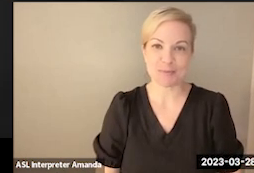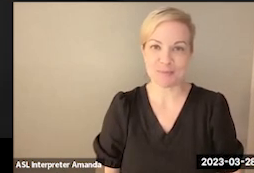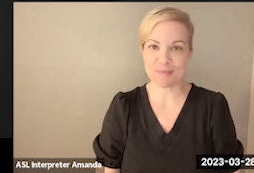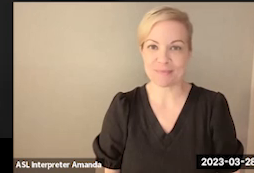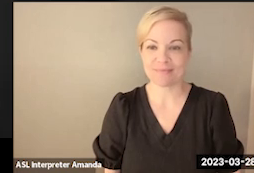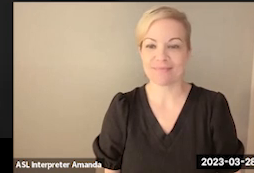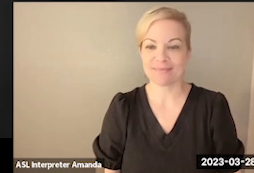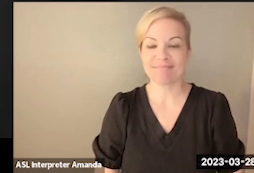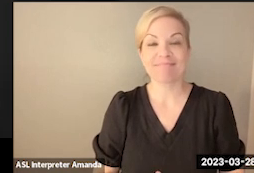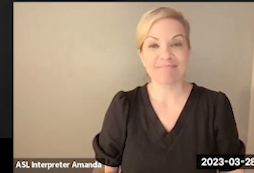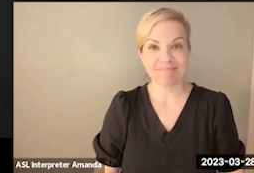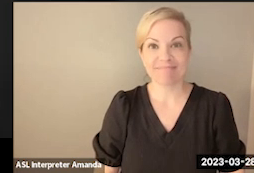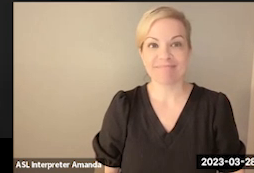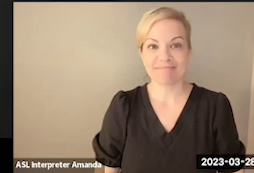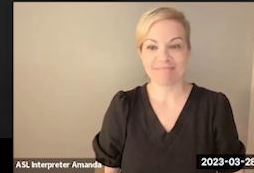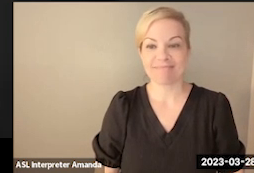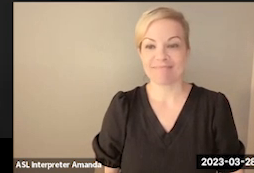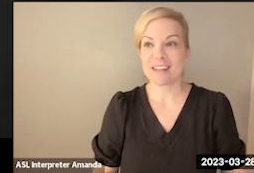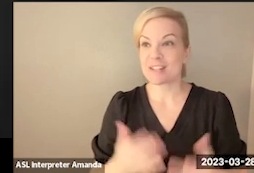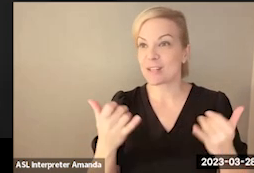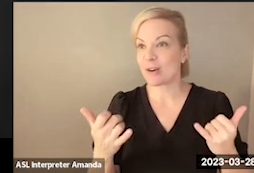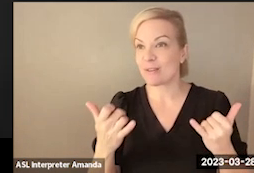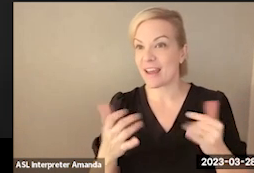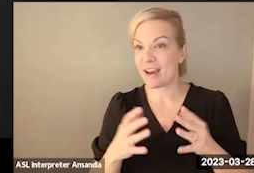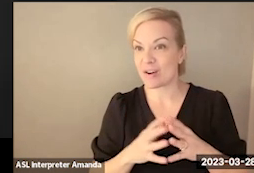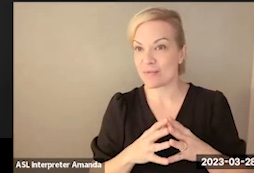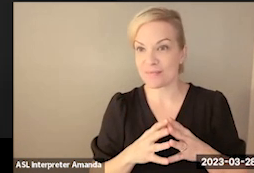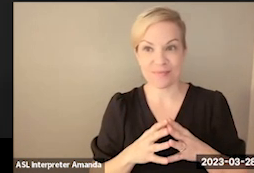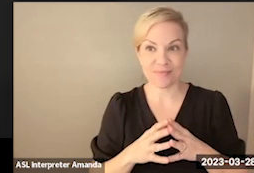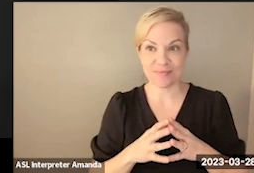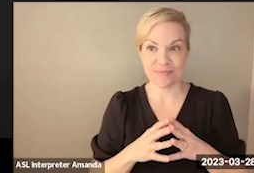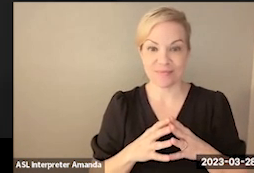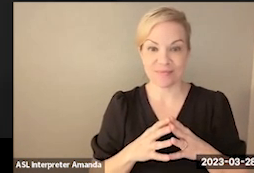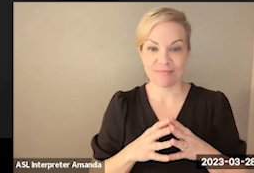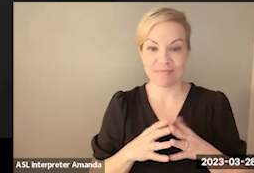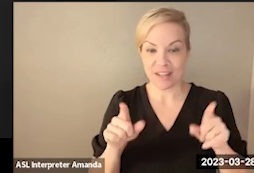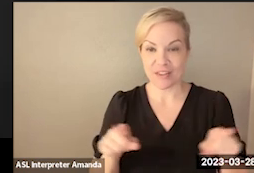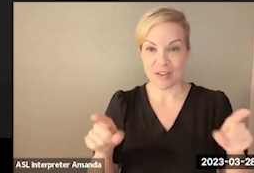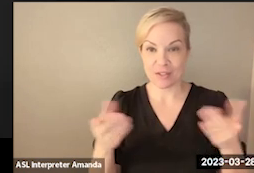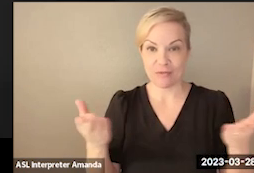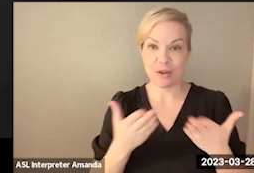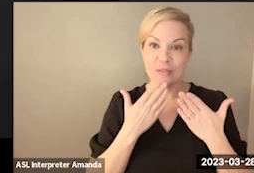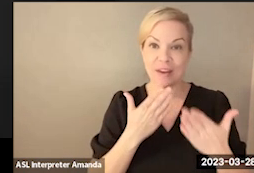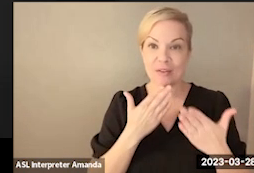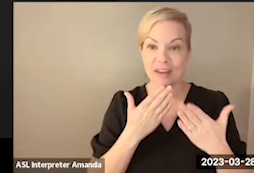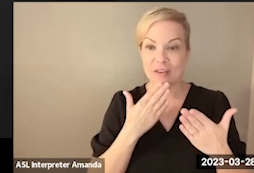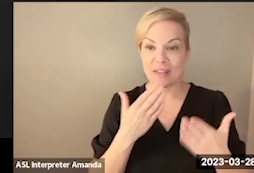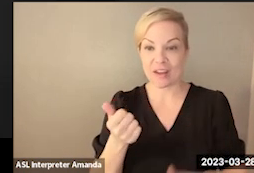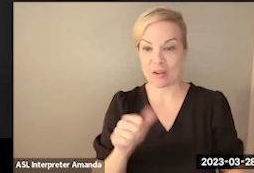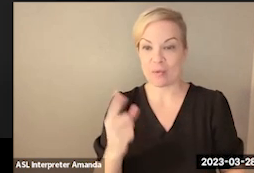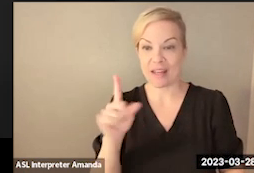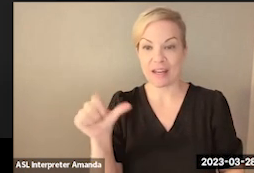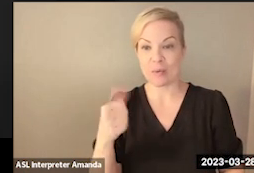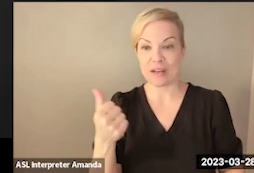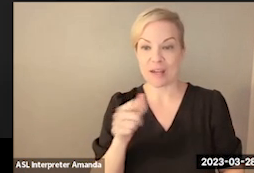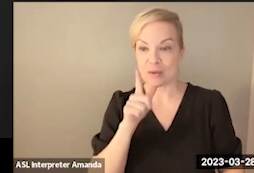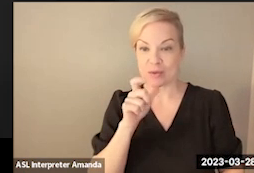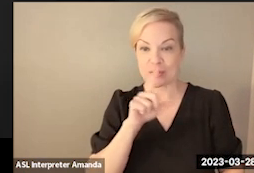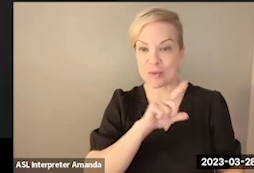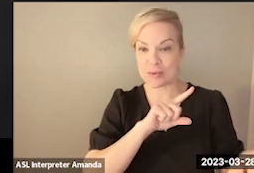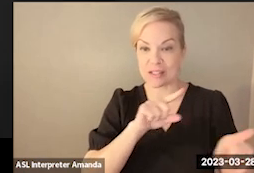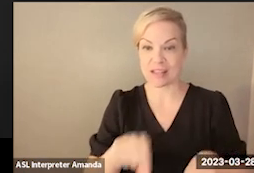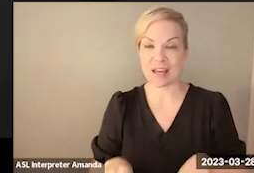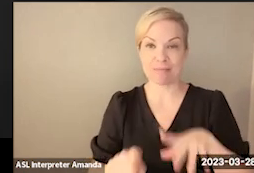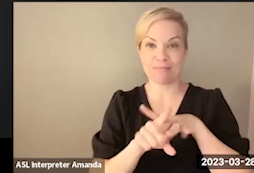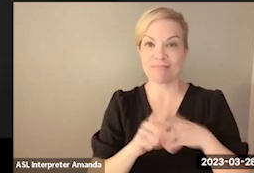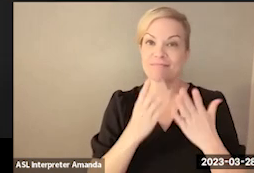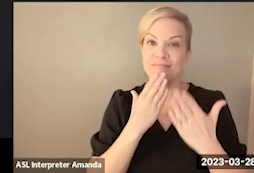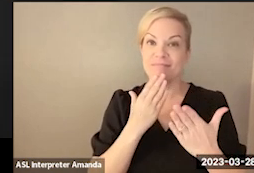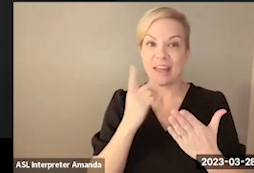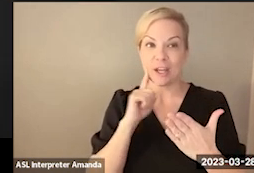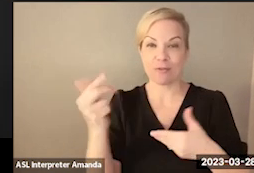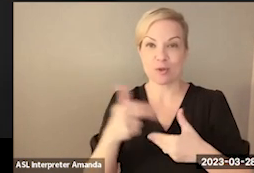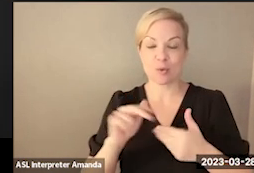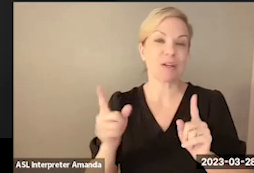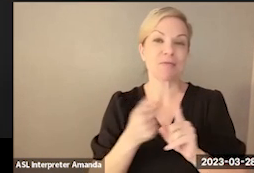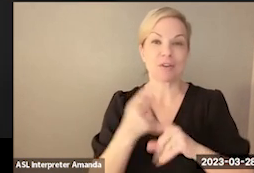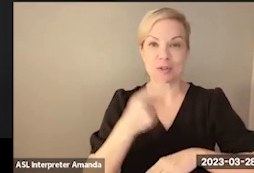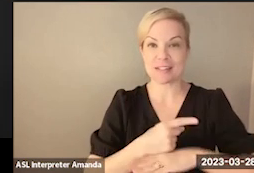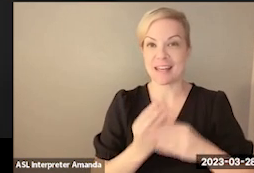Kimberly: And yeah. So on that note I just want to. I think those who are on the call, and anyone else who's attended today just want to thank you for joining us for day one of the spring, 2,023.